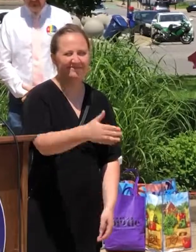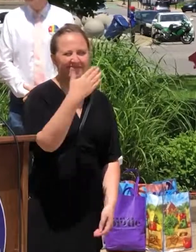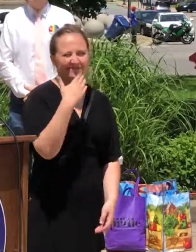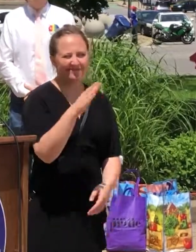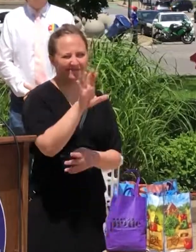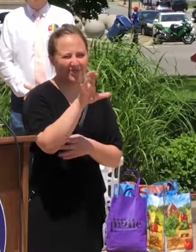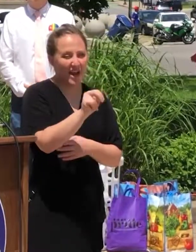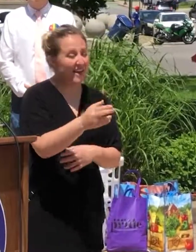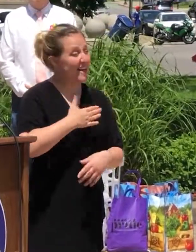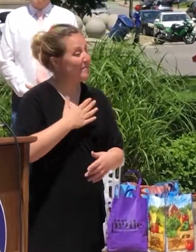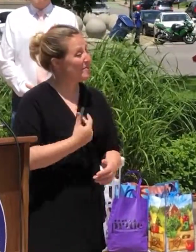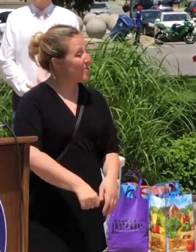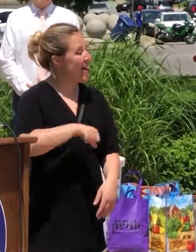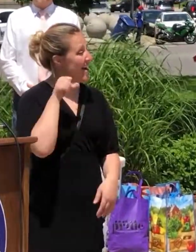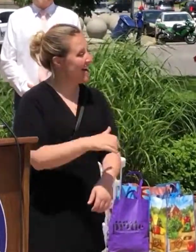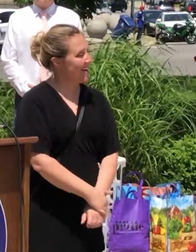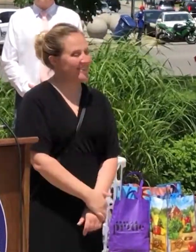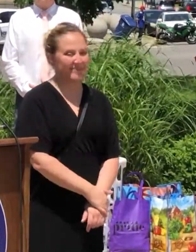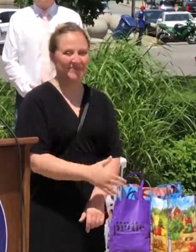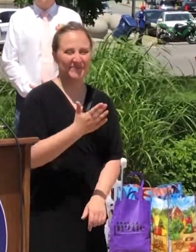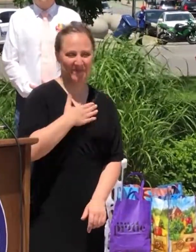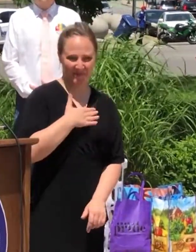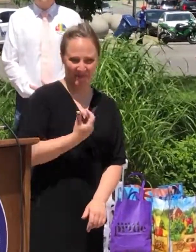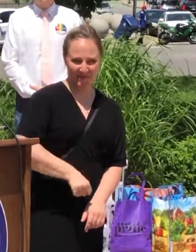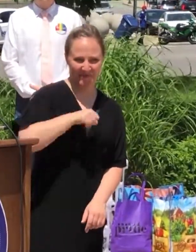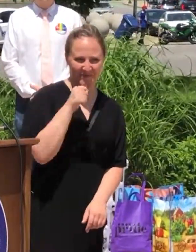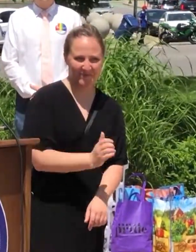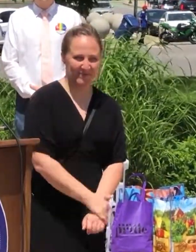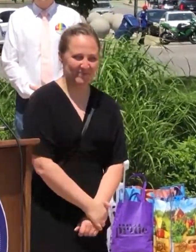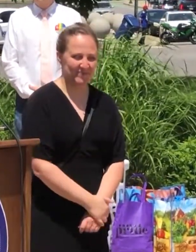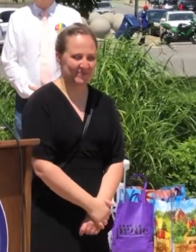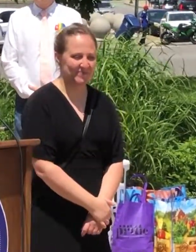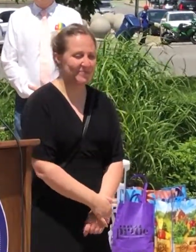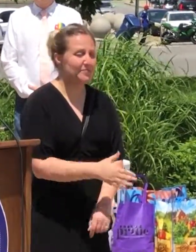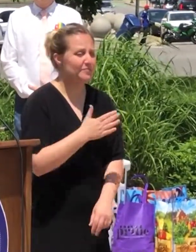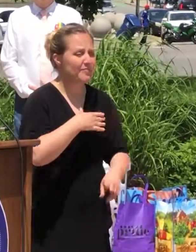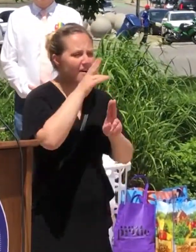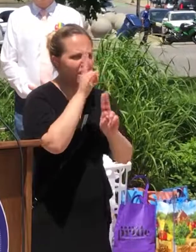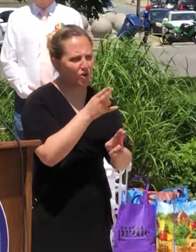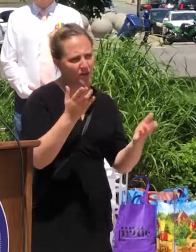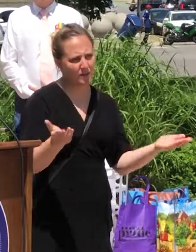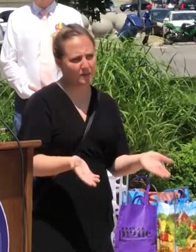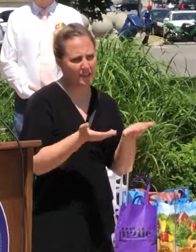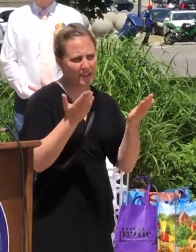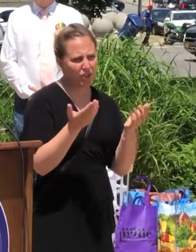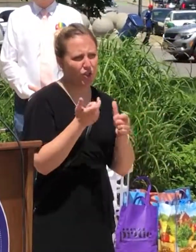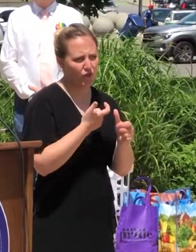Happy Pride! It is my honor to be here on behalf of the people of Erie County